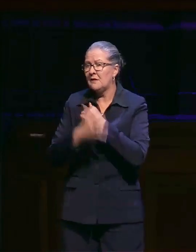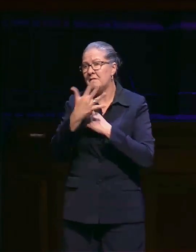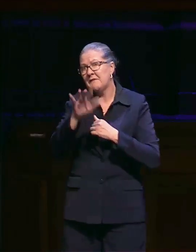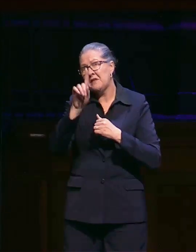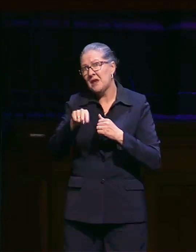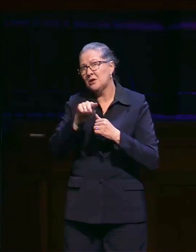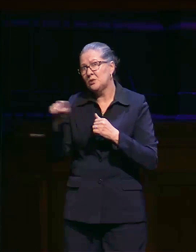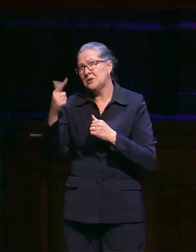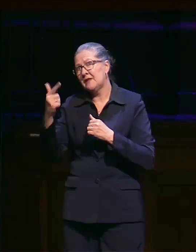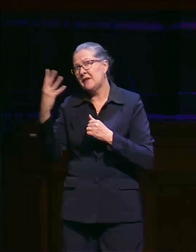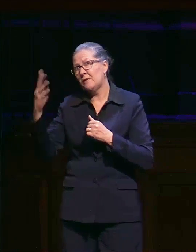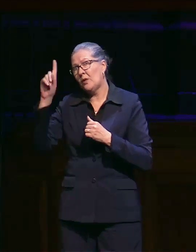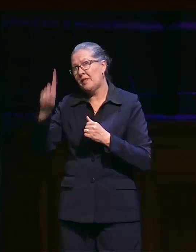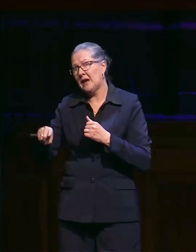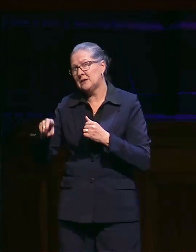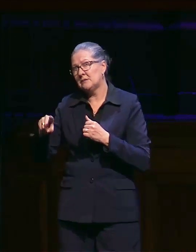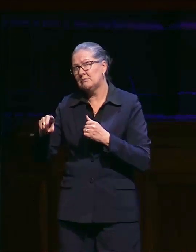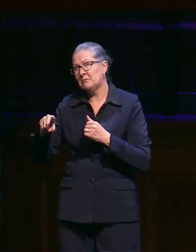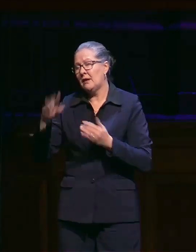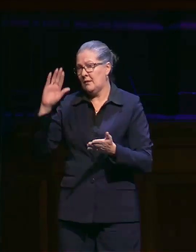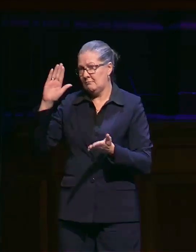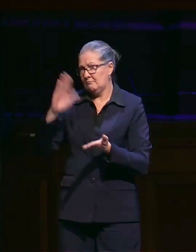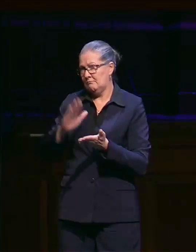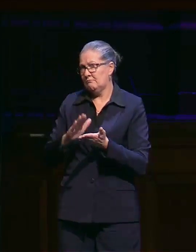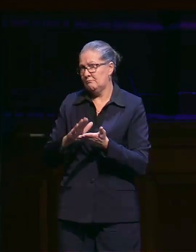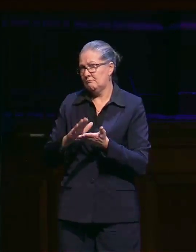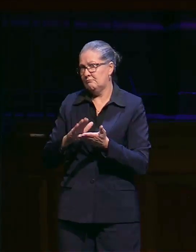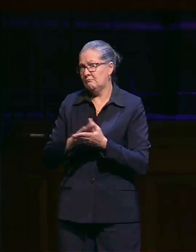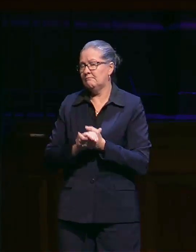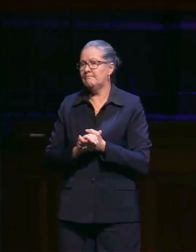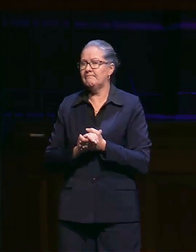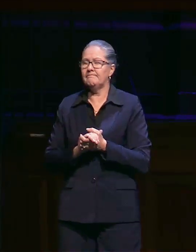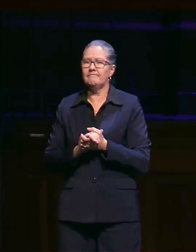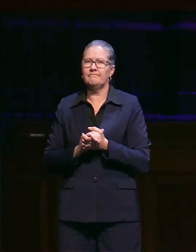seventy four thousand children on the after housing cost measure and it was a